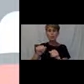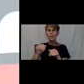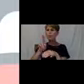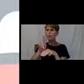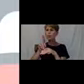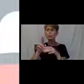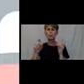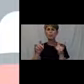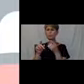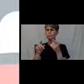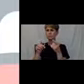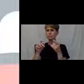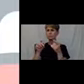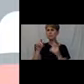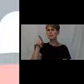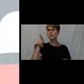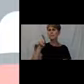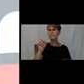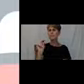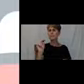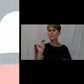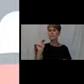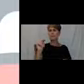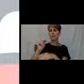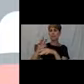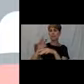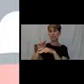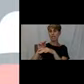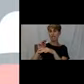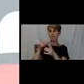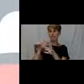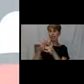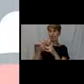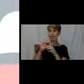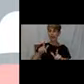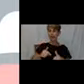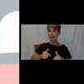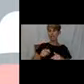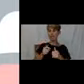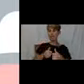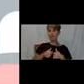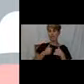to pin their videos. We also have live transcription available